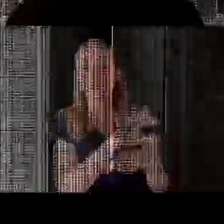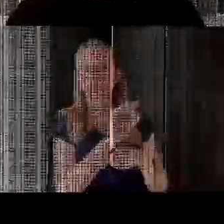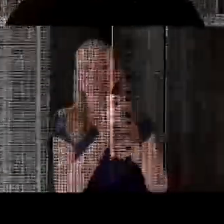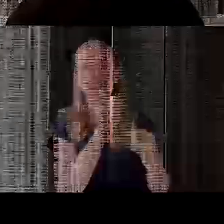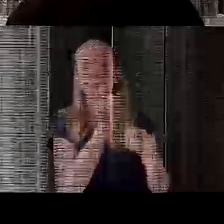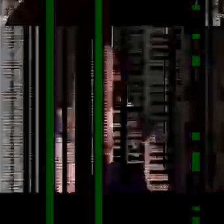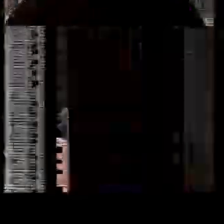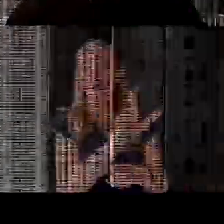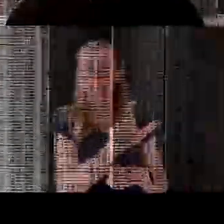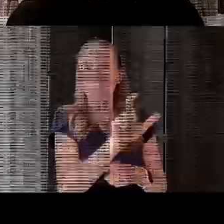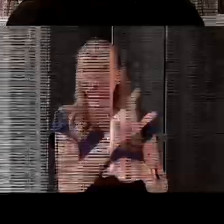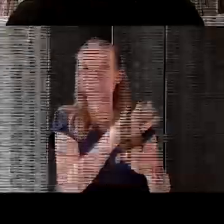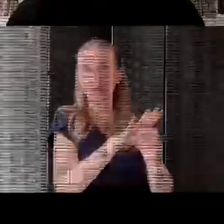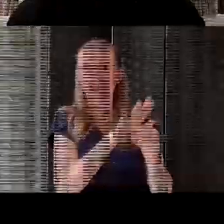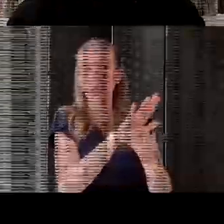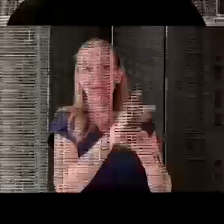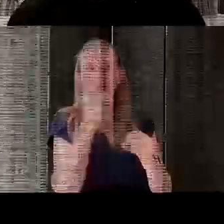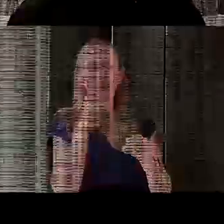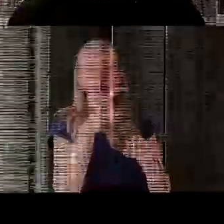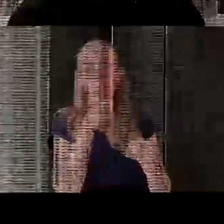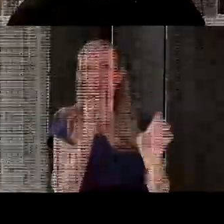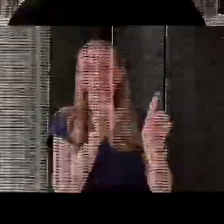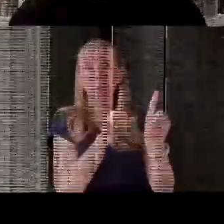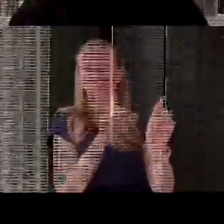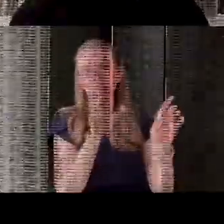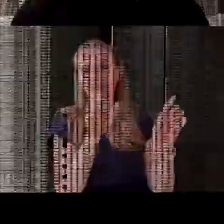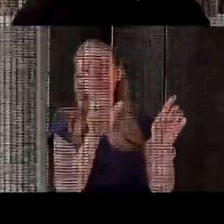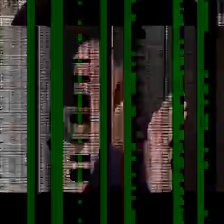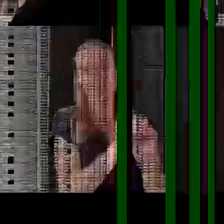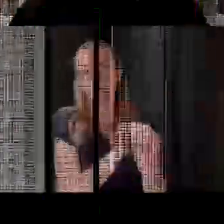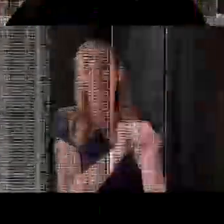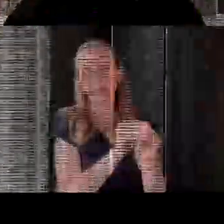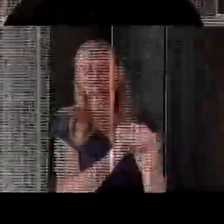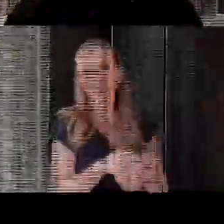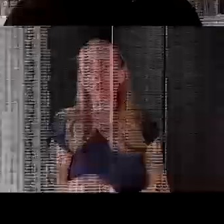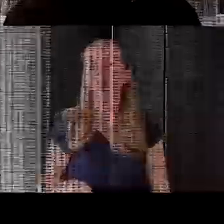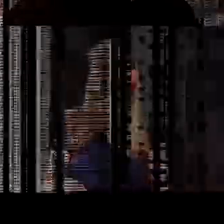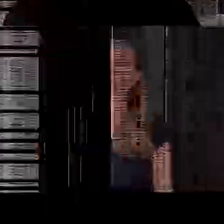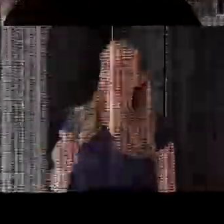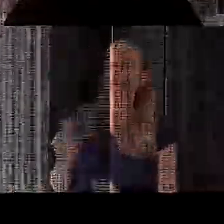in an area for them not to close. >> Nic: Pop-up menus, I struggle with that.